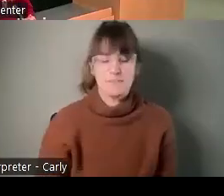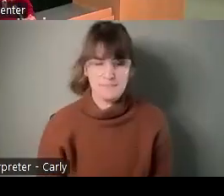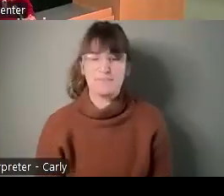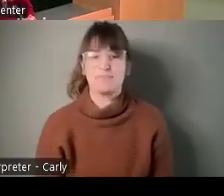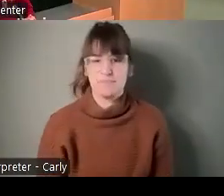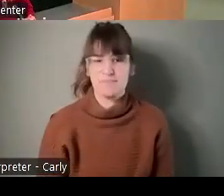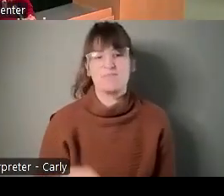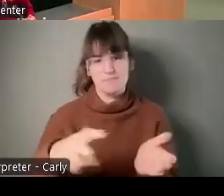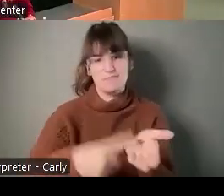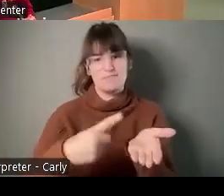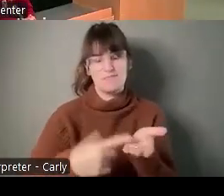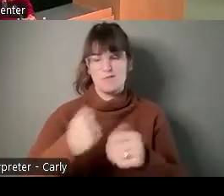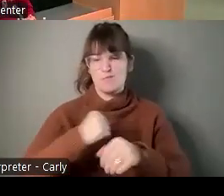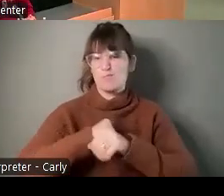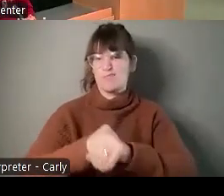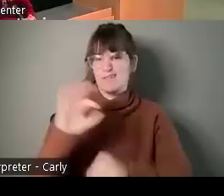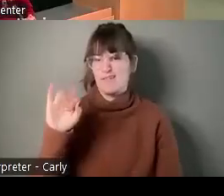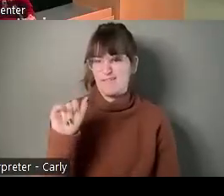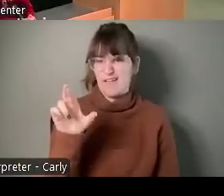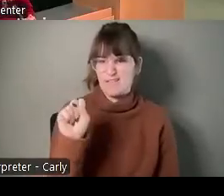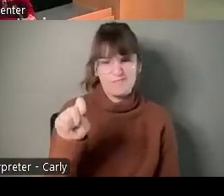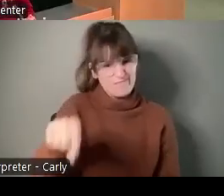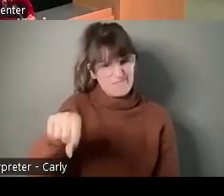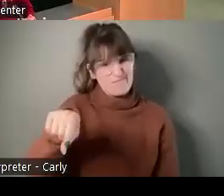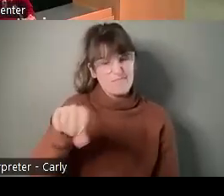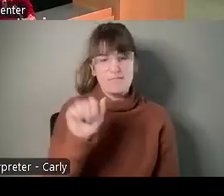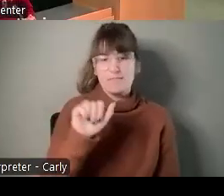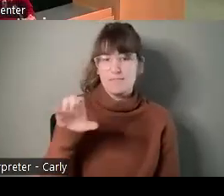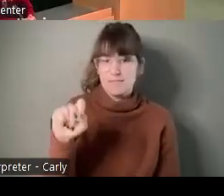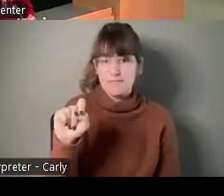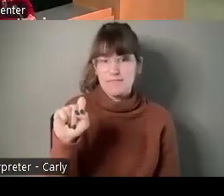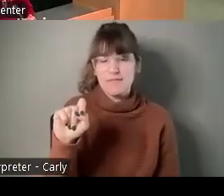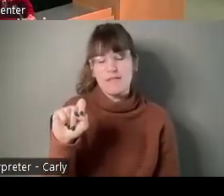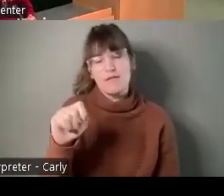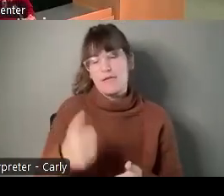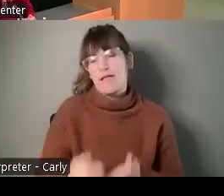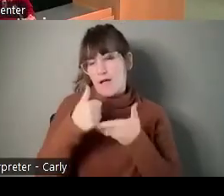about protective factors. U, um, except an ACT act has really just been a way that's allowed us to do